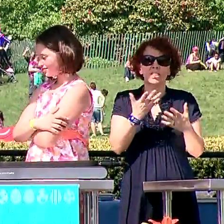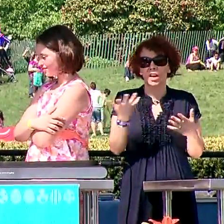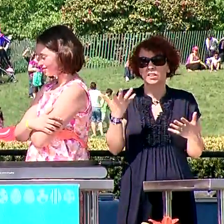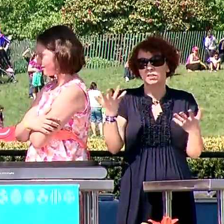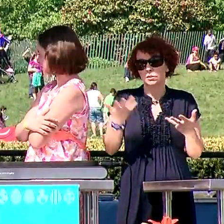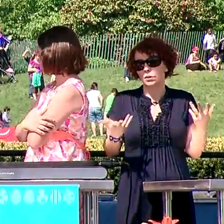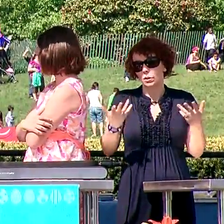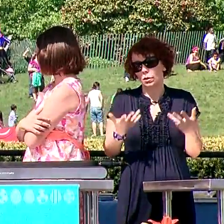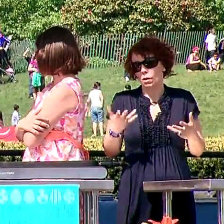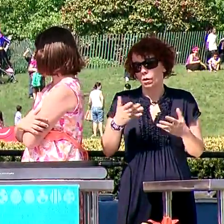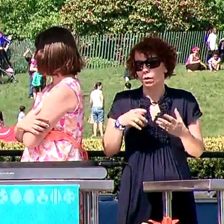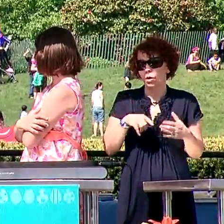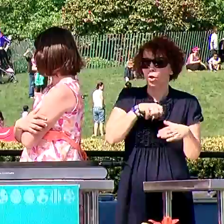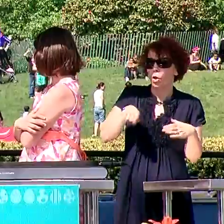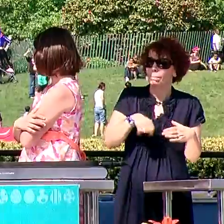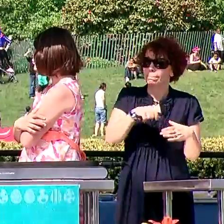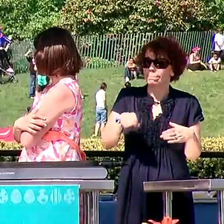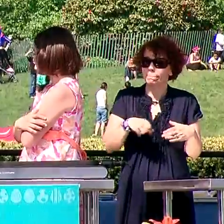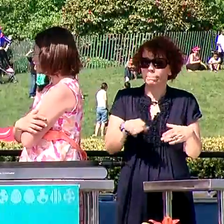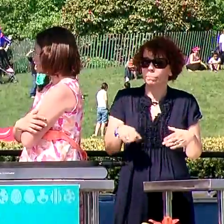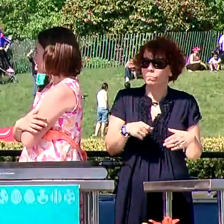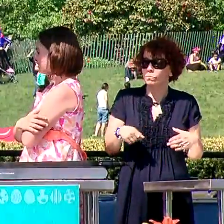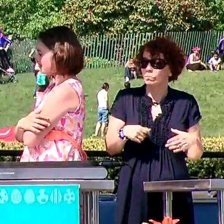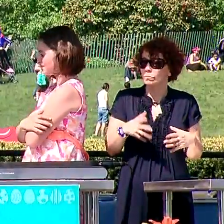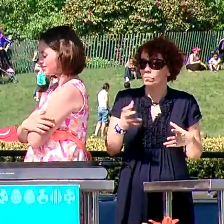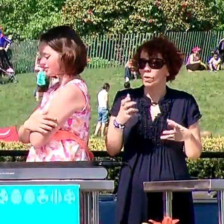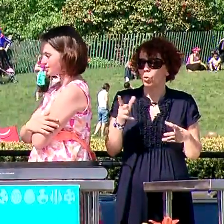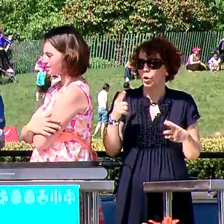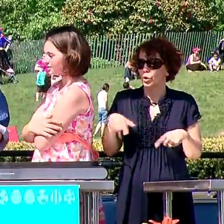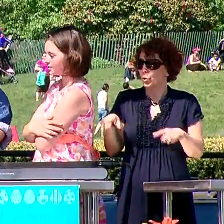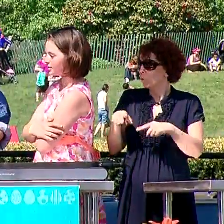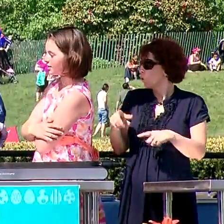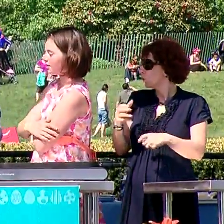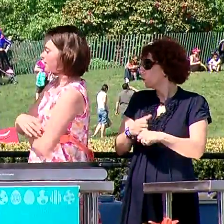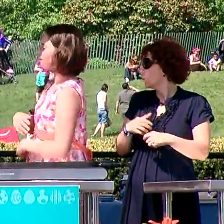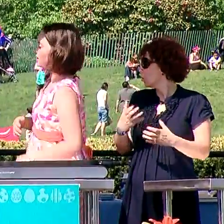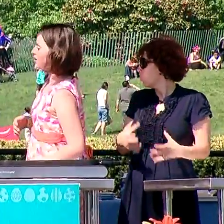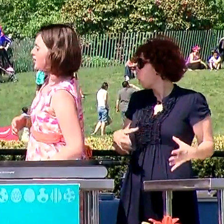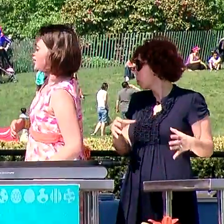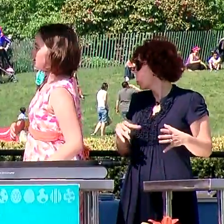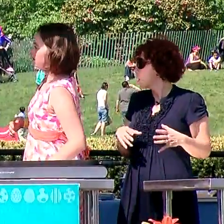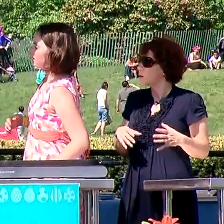mix that up. While you mix that up, I want you all to get a bowl. All right.